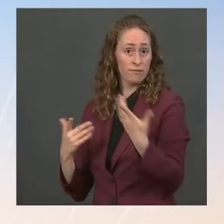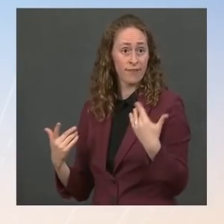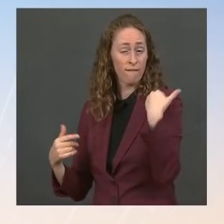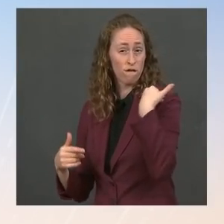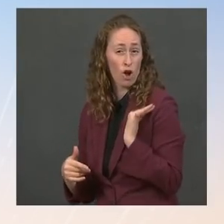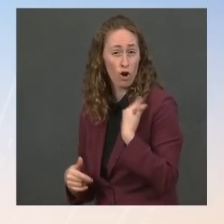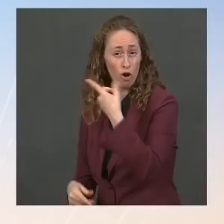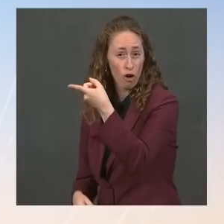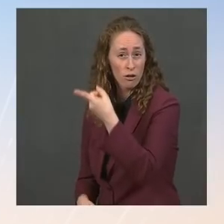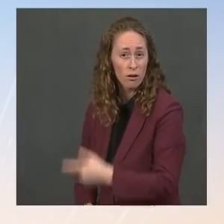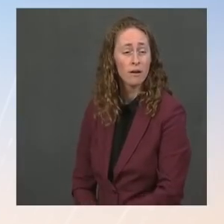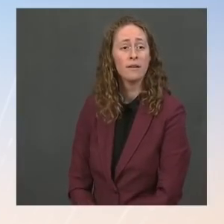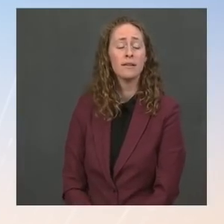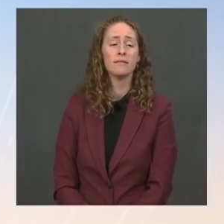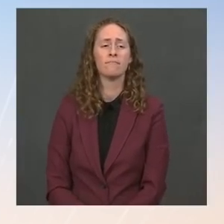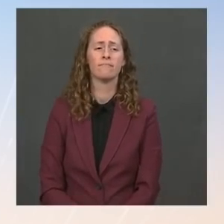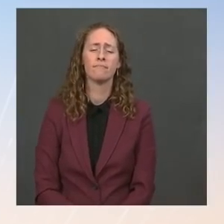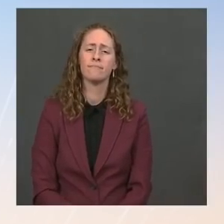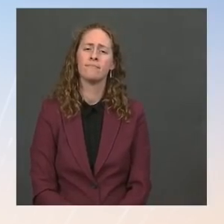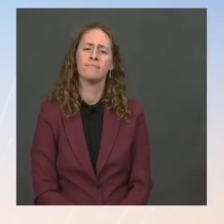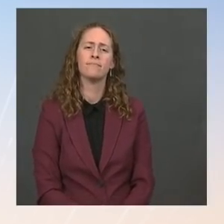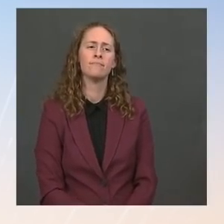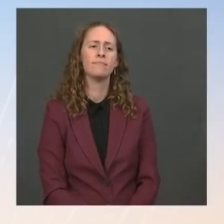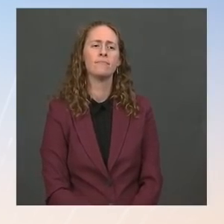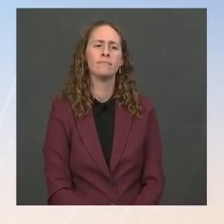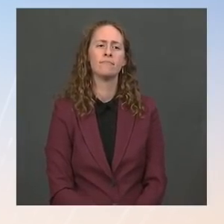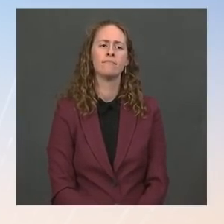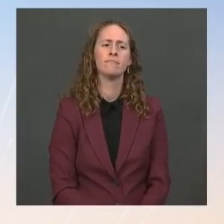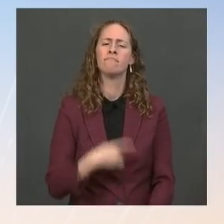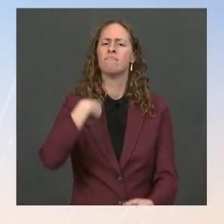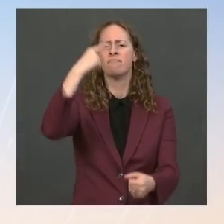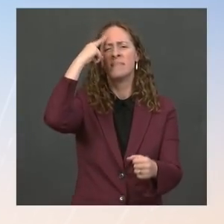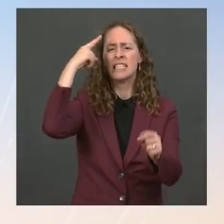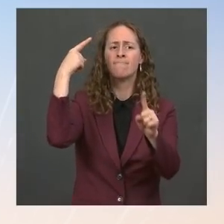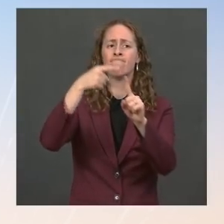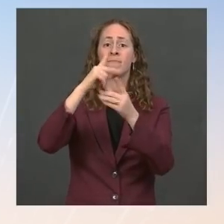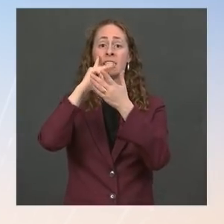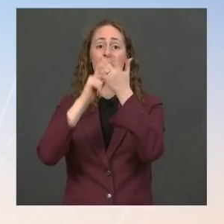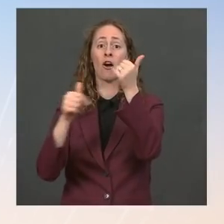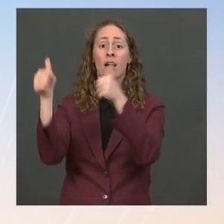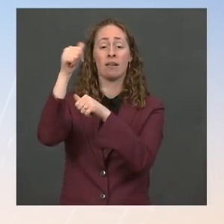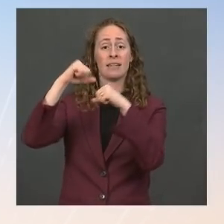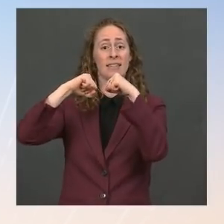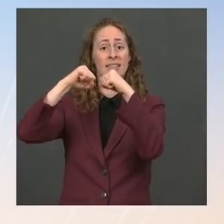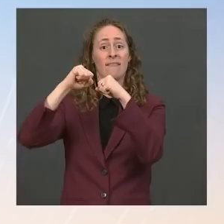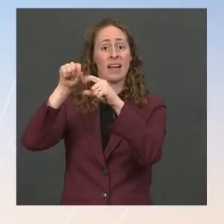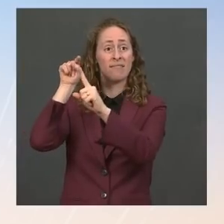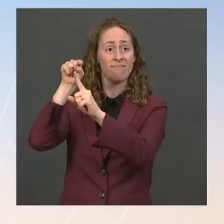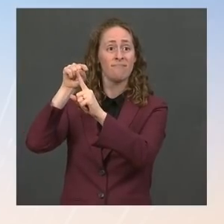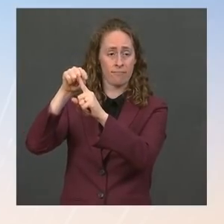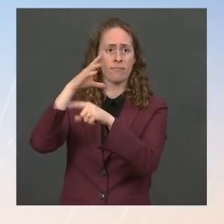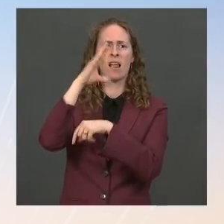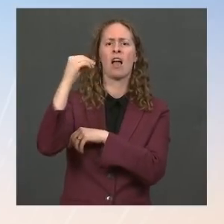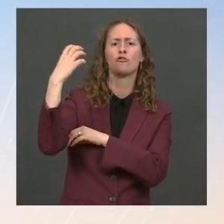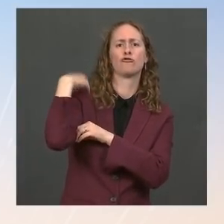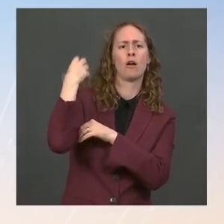that the Secretary of Defense and the Chairman -- and General McKenzie came forward